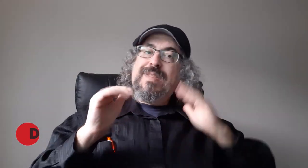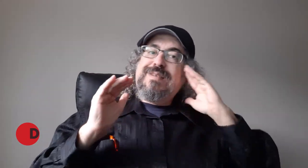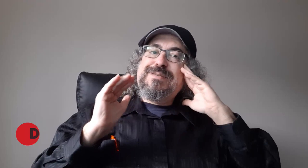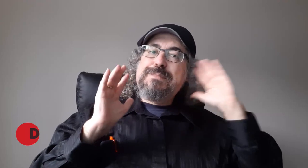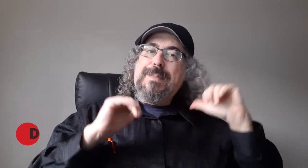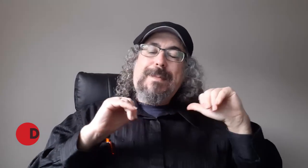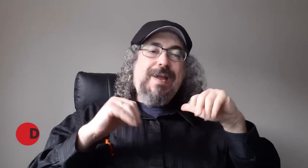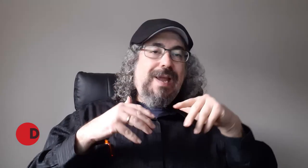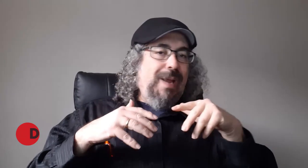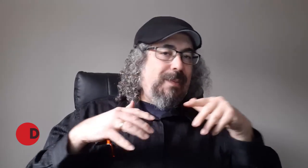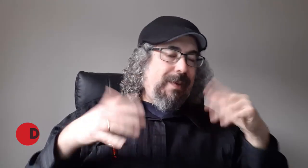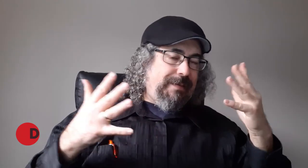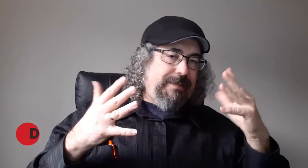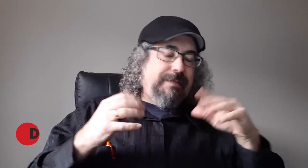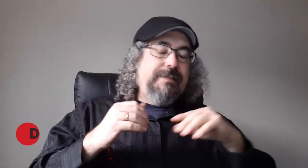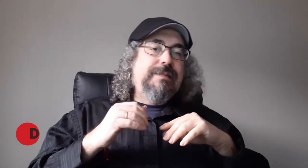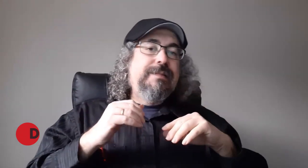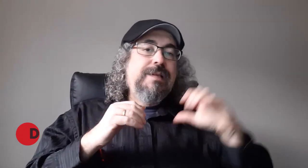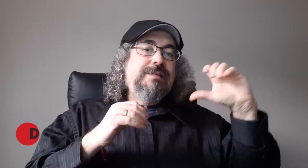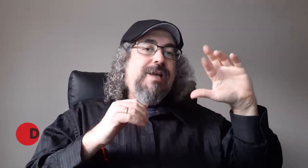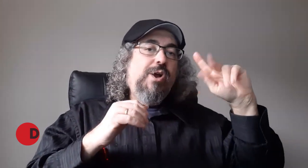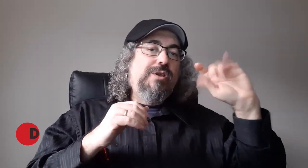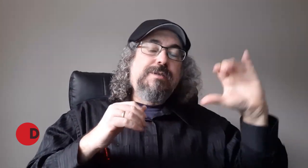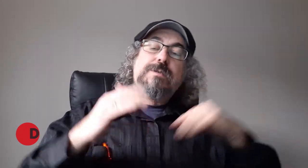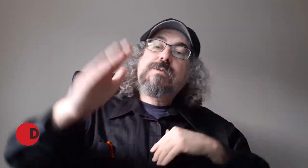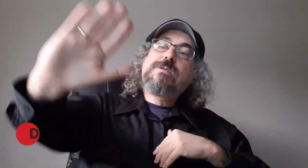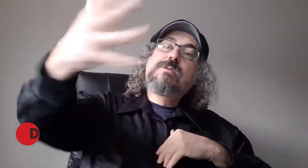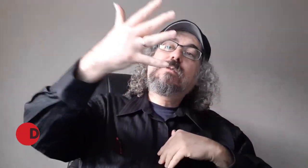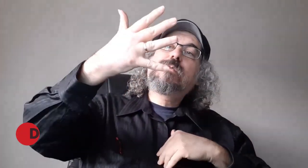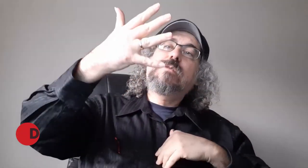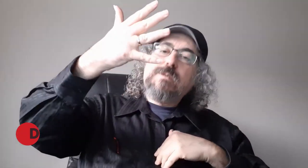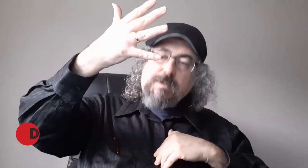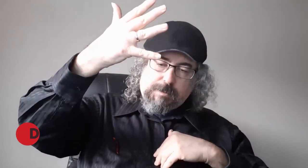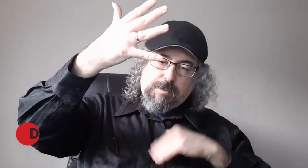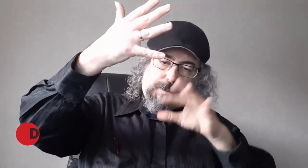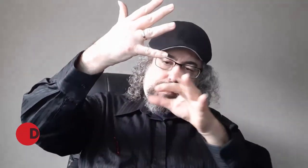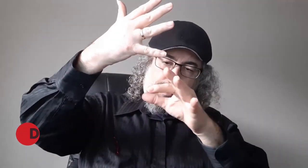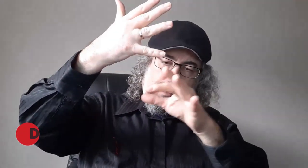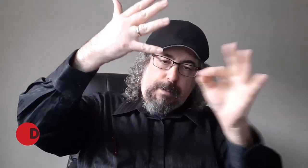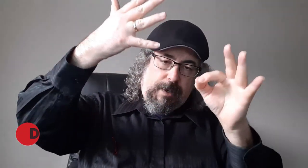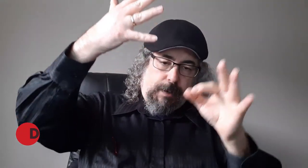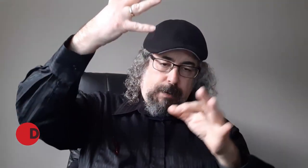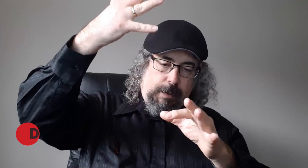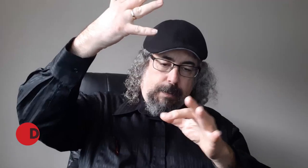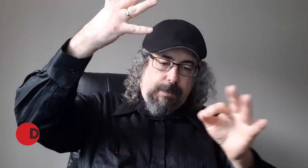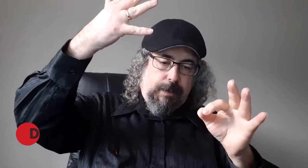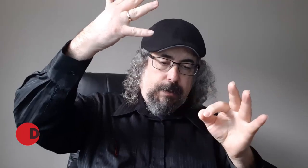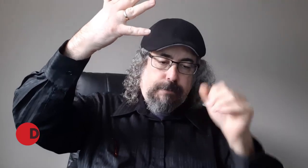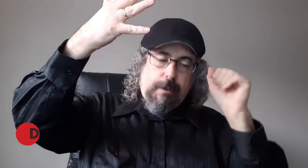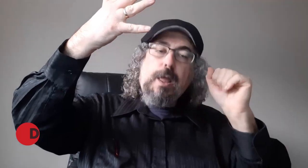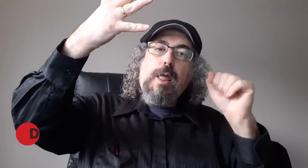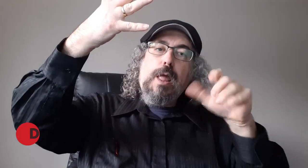We, the DHH Coalition, expect the CRTC to consider and select out a few but